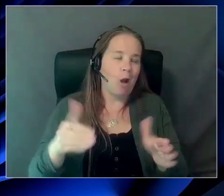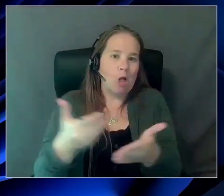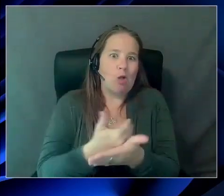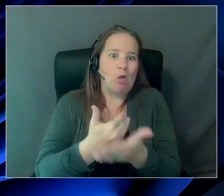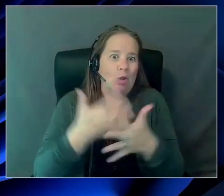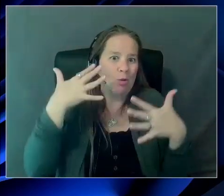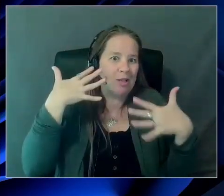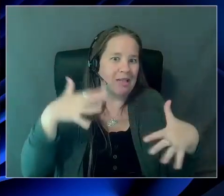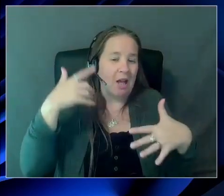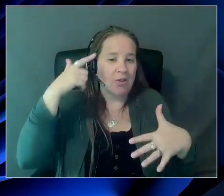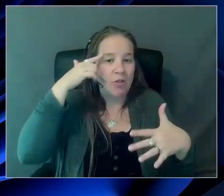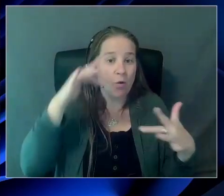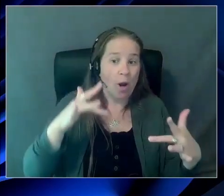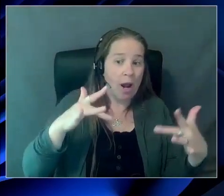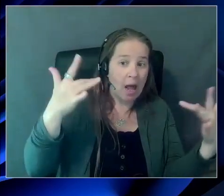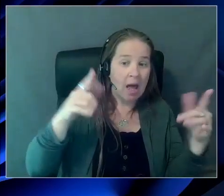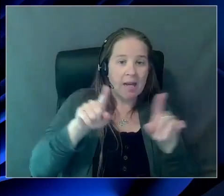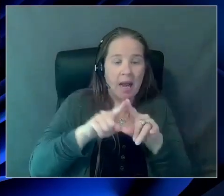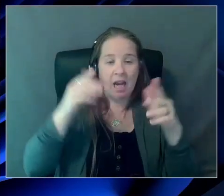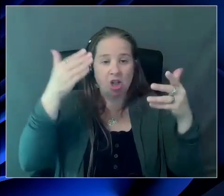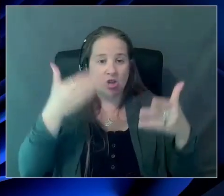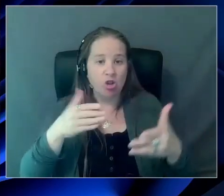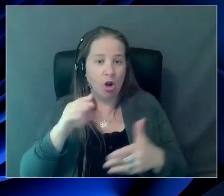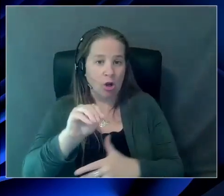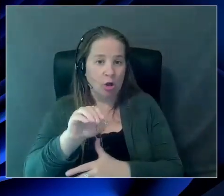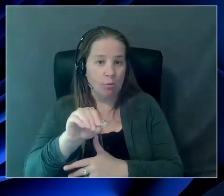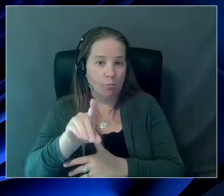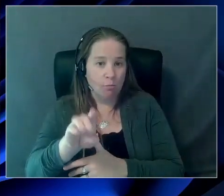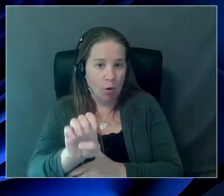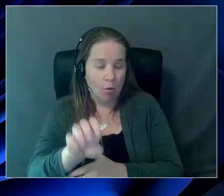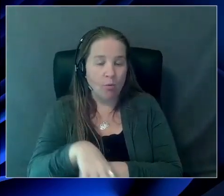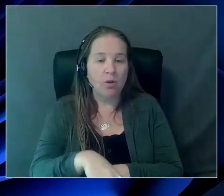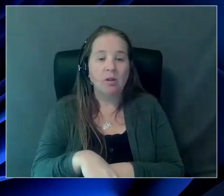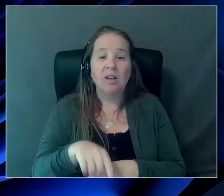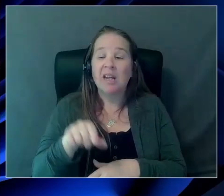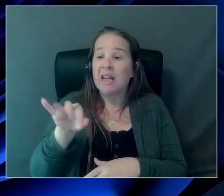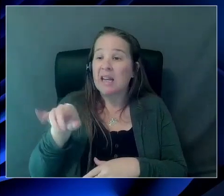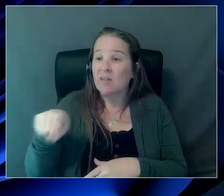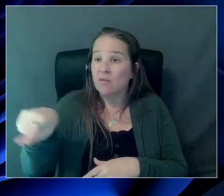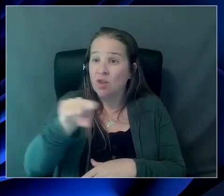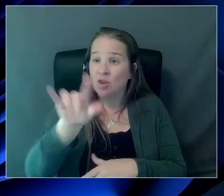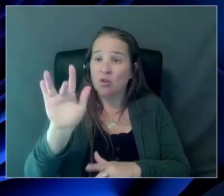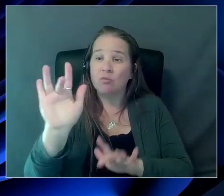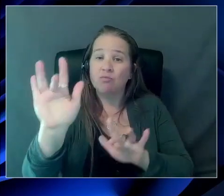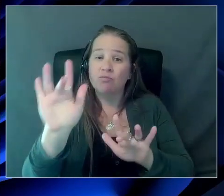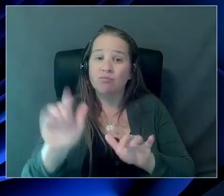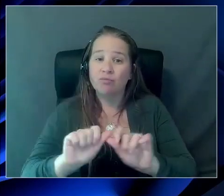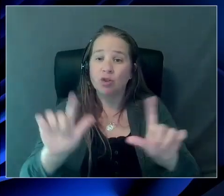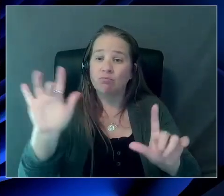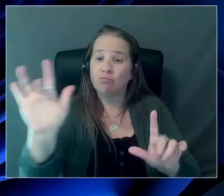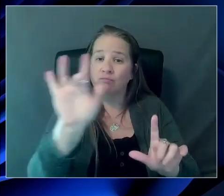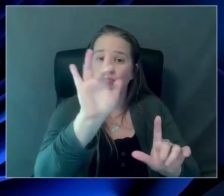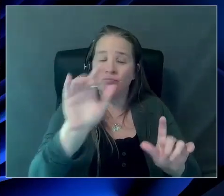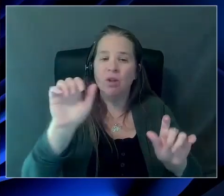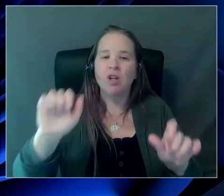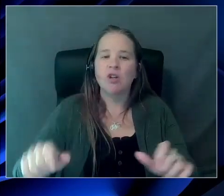both for light mode and dark mode. For those of you that use touch screens, you can now dismiss those context